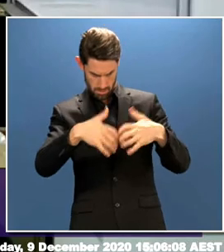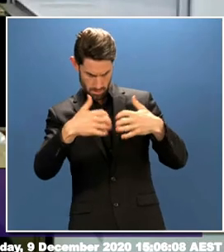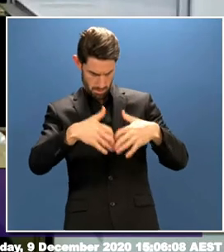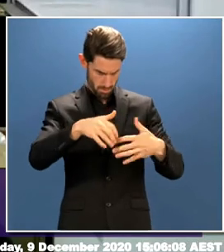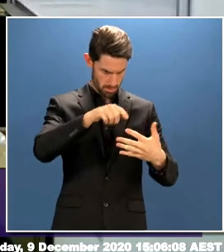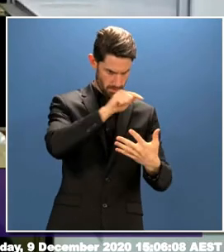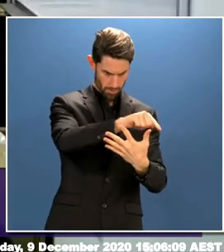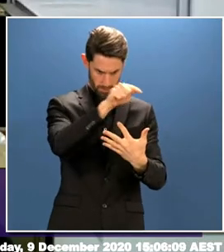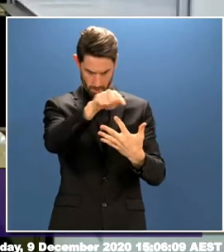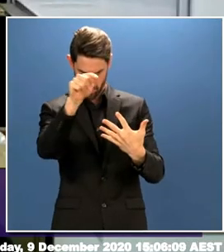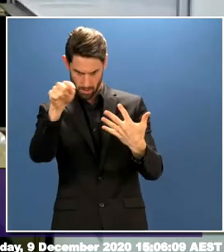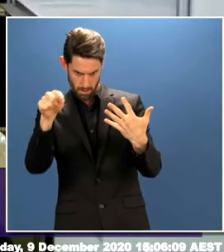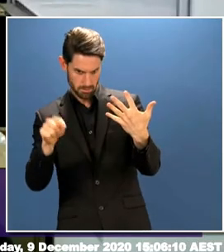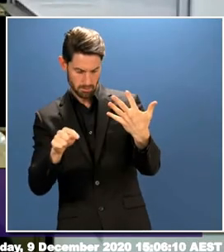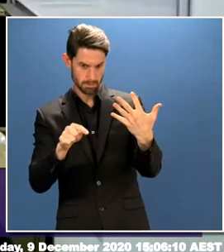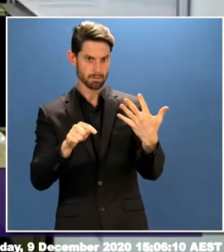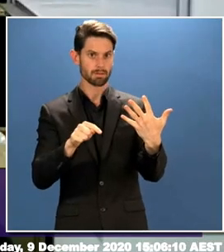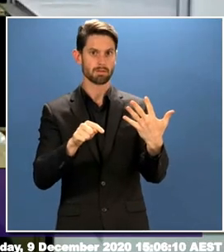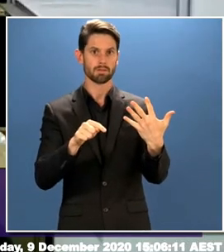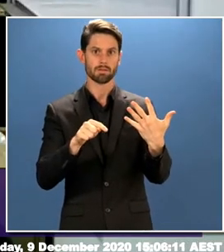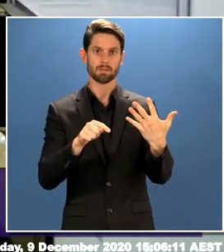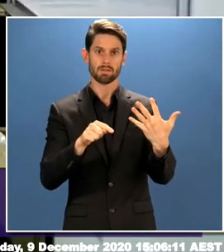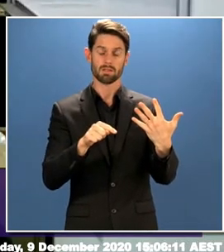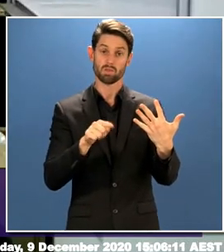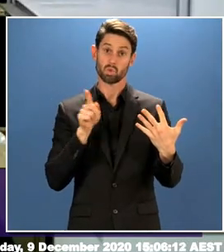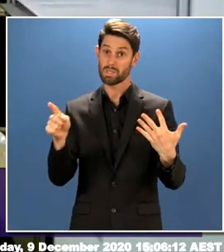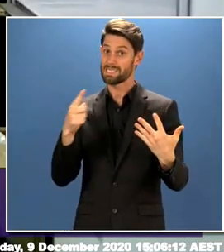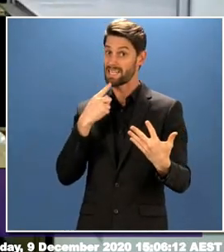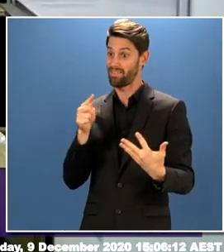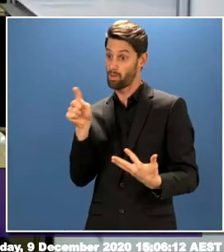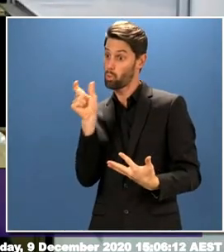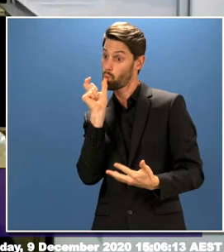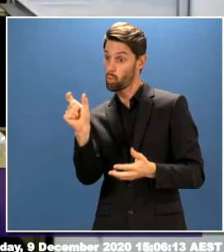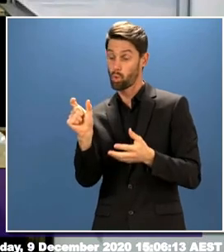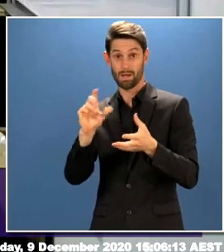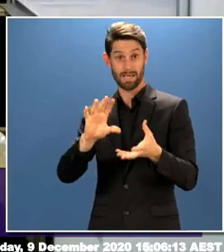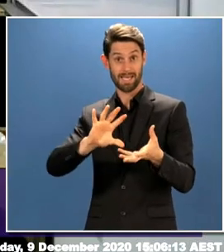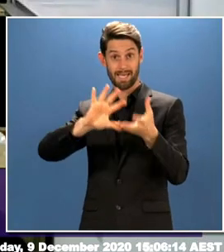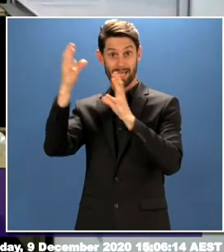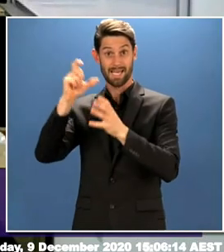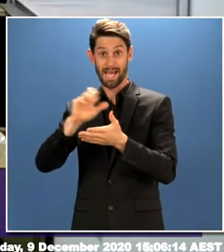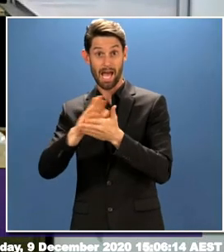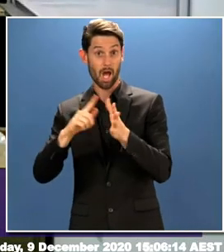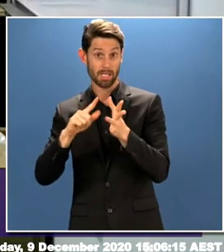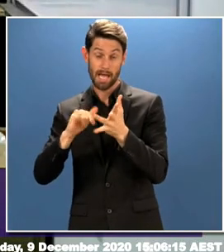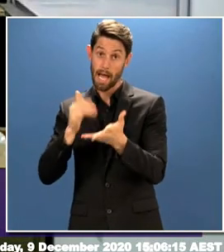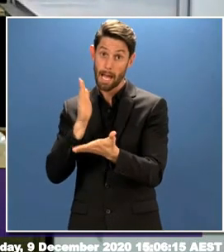processes led to, perhaps chaos is your word, but a great deal of confusion? Absolutely.